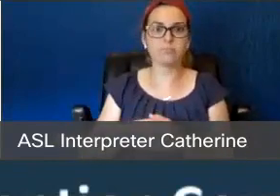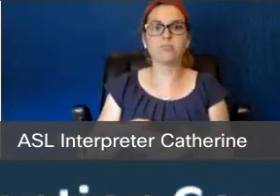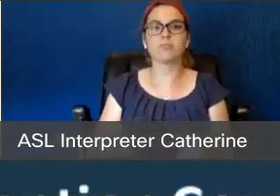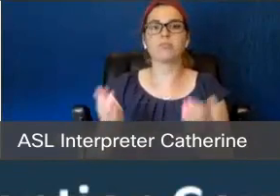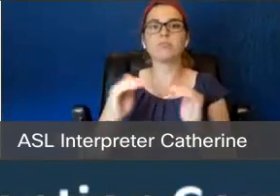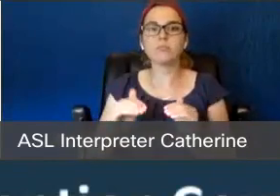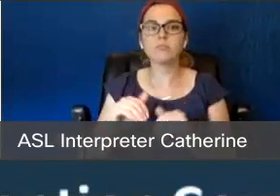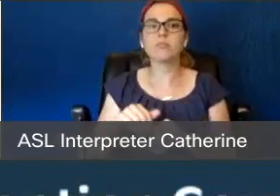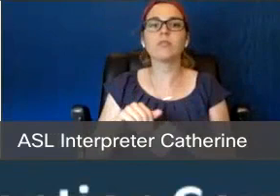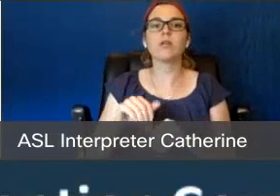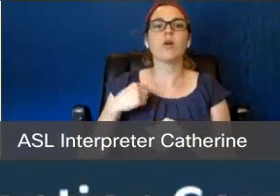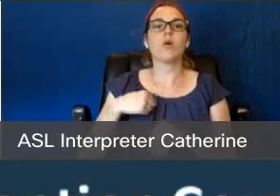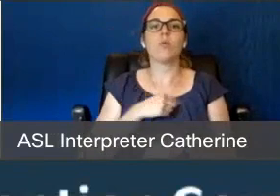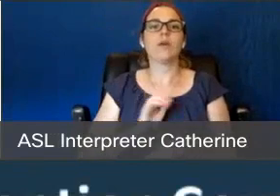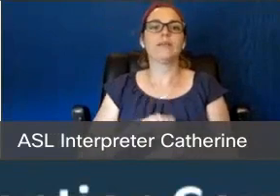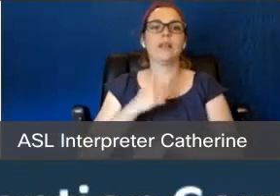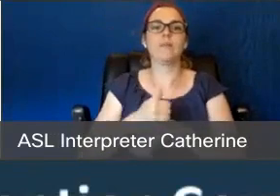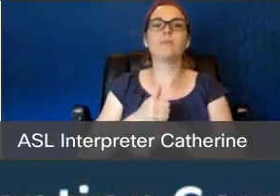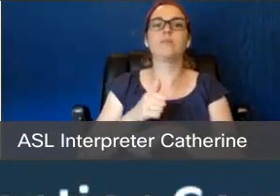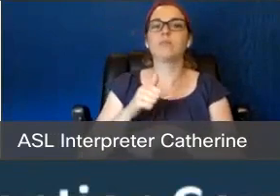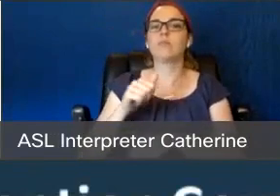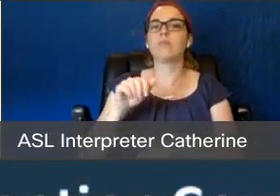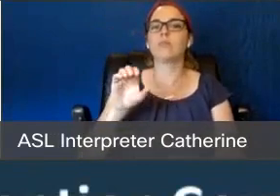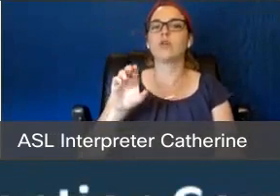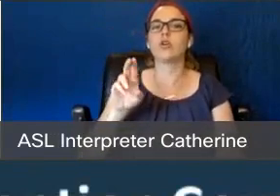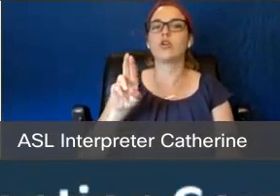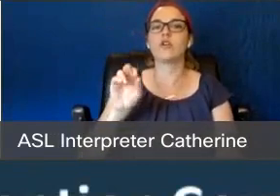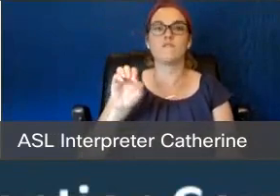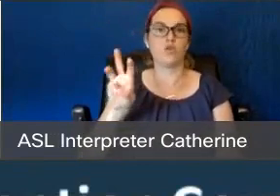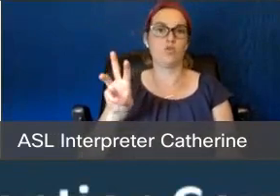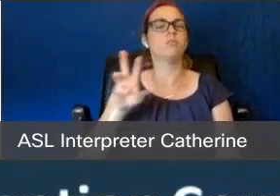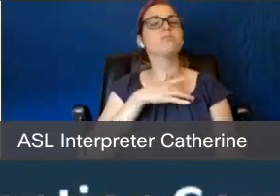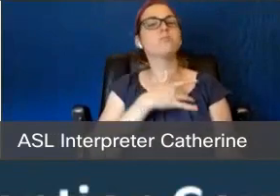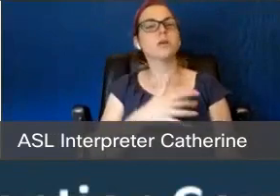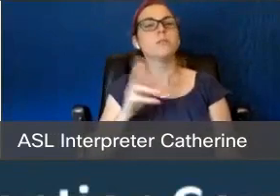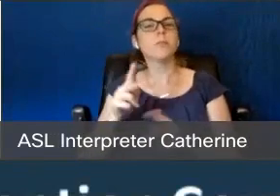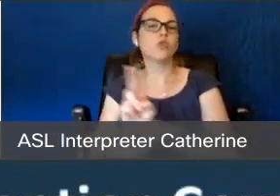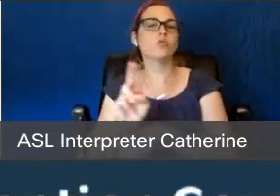and if I'm using our words as diplomatically as possible, I say night so you wanna make sure they have an active day,